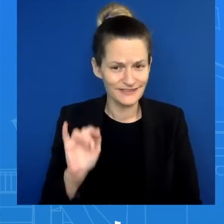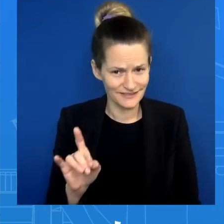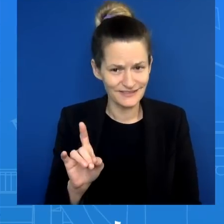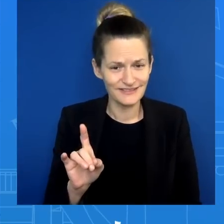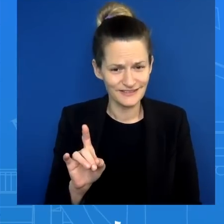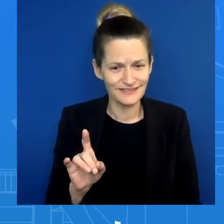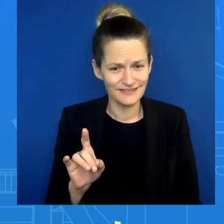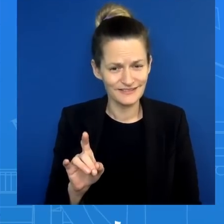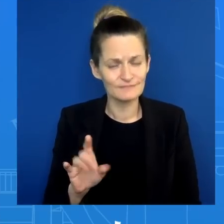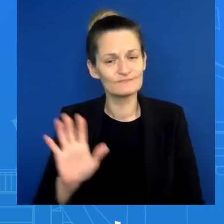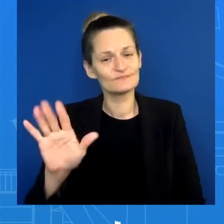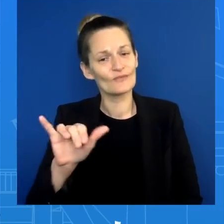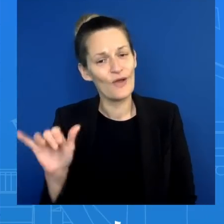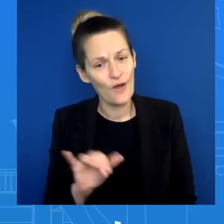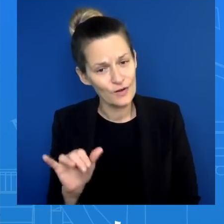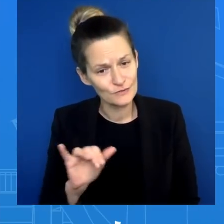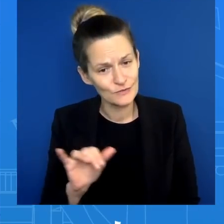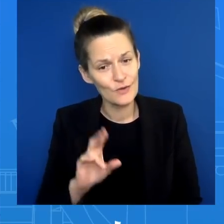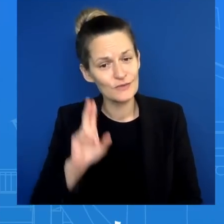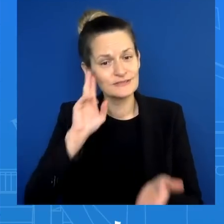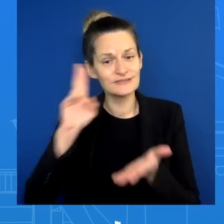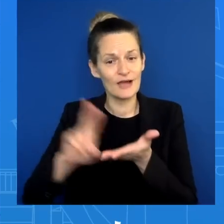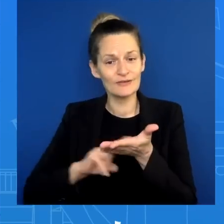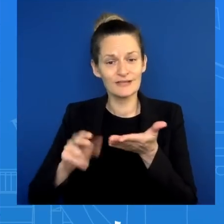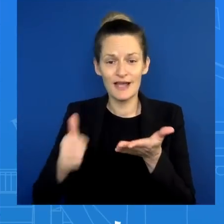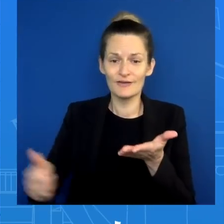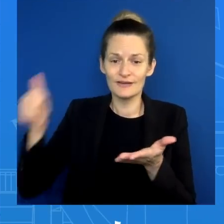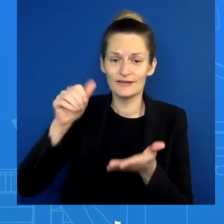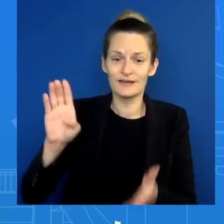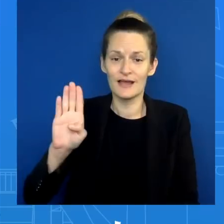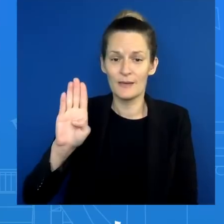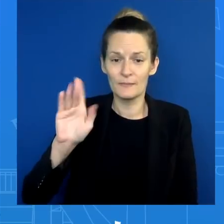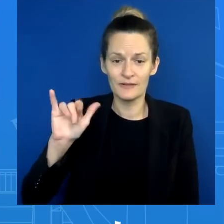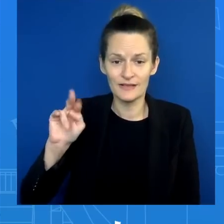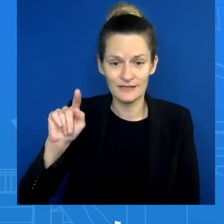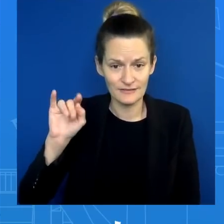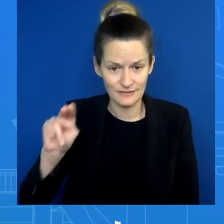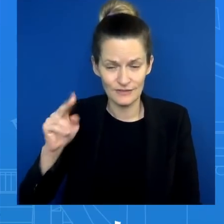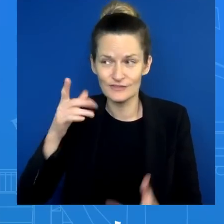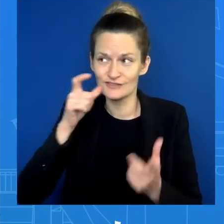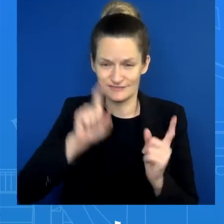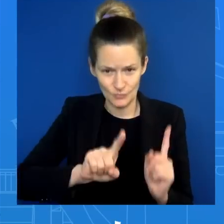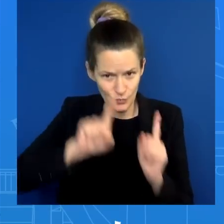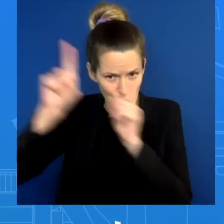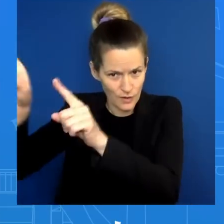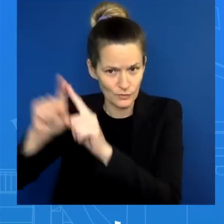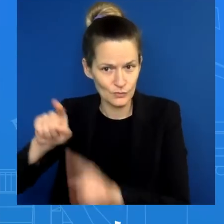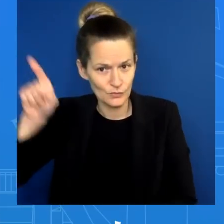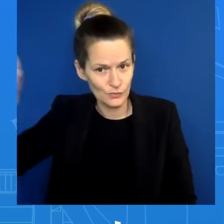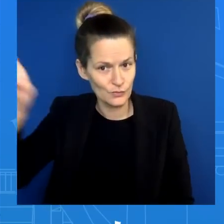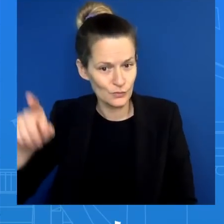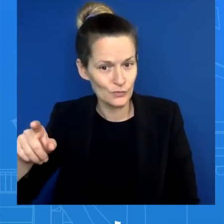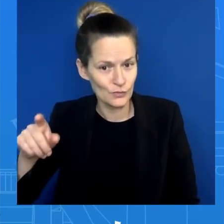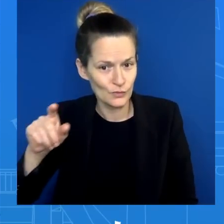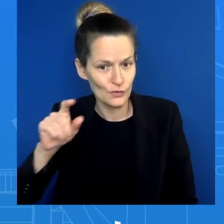and met with his counterparts there. So we have had other clearly members of the administration go visit